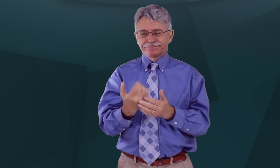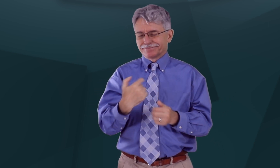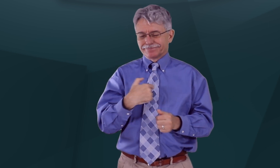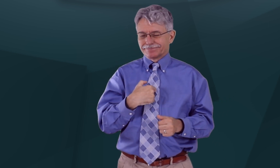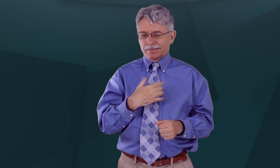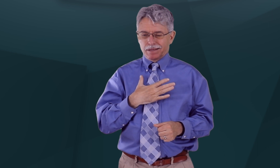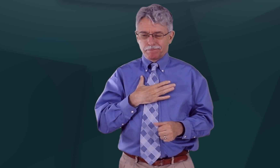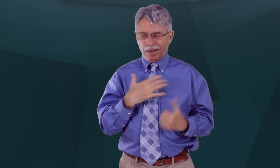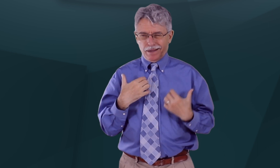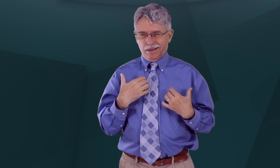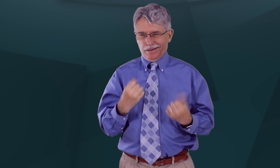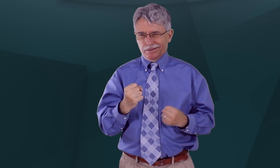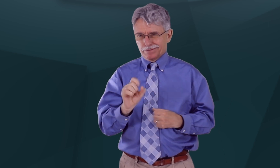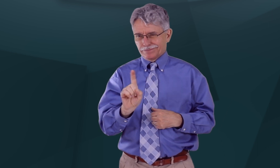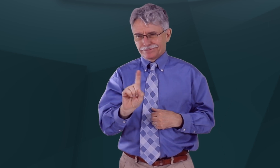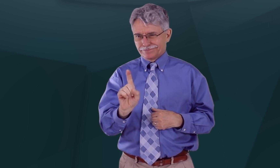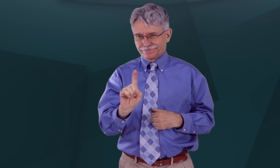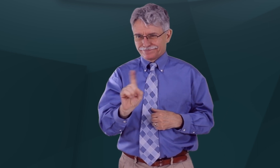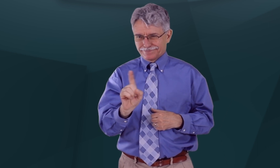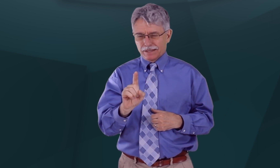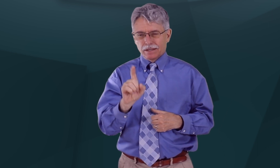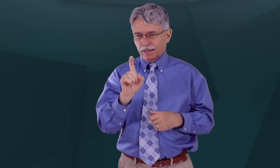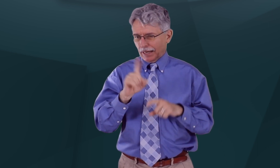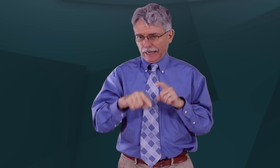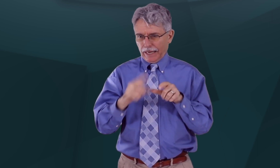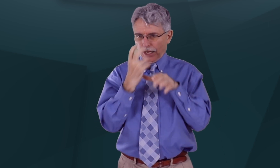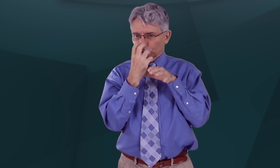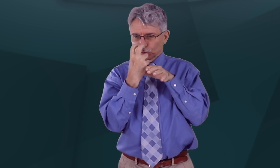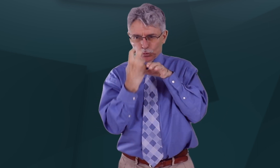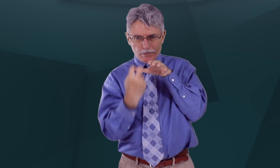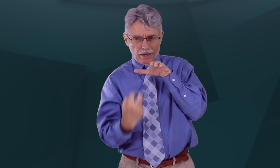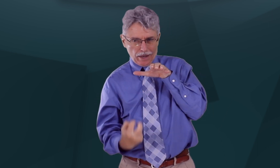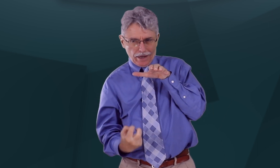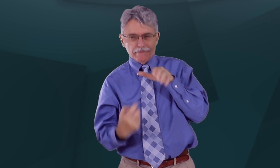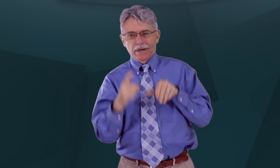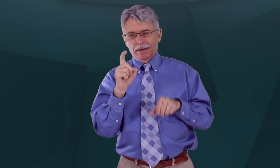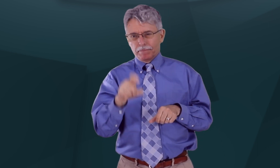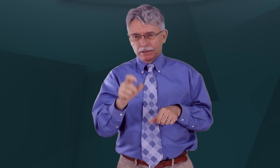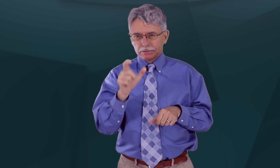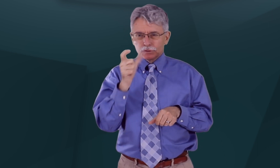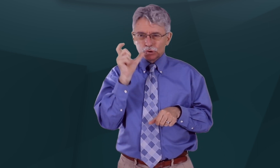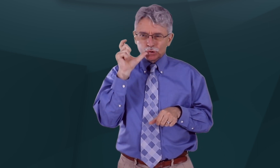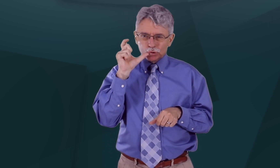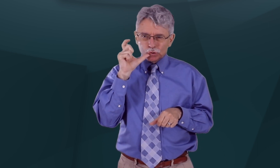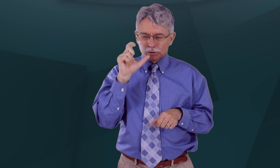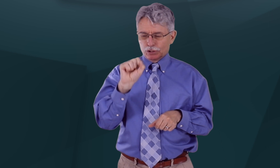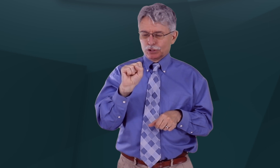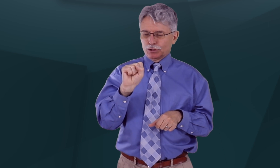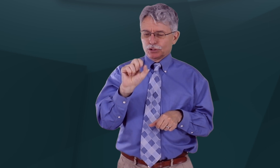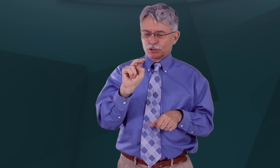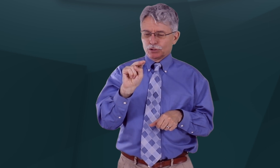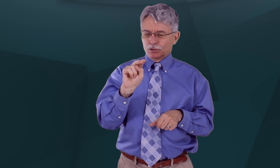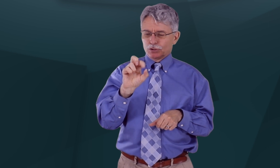But we got there and they said because of my health I wasn't able to go scuba diving. I could just go snorkeling.